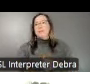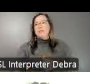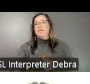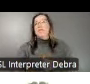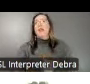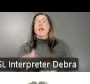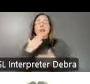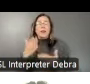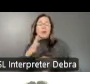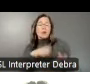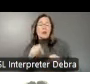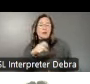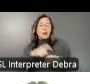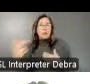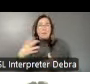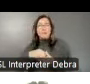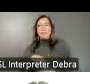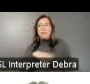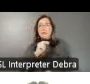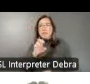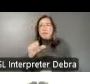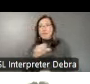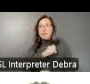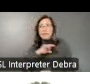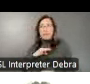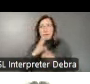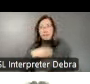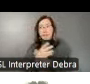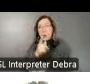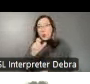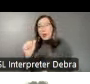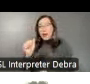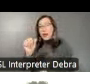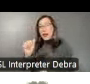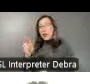National Council on the Arts members joining us virtually are Aaron Dworkin of Michigan,